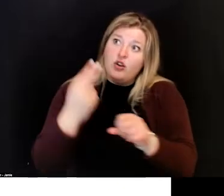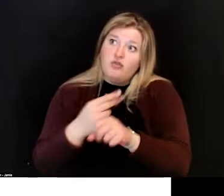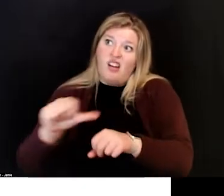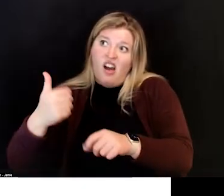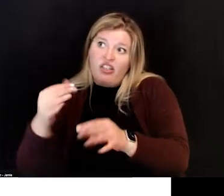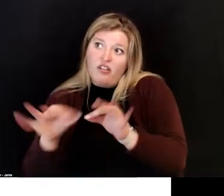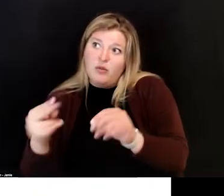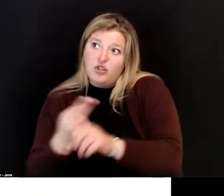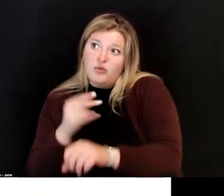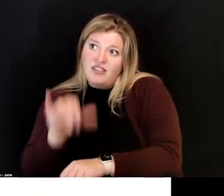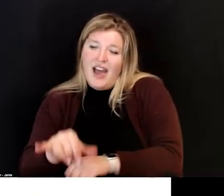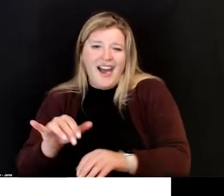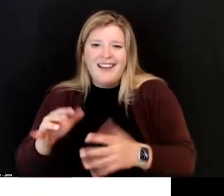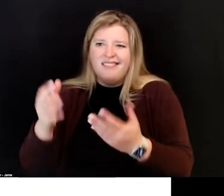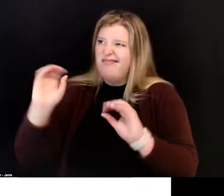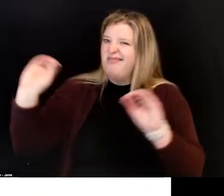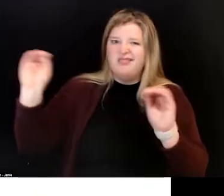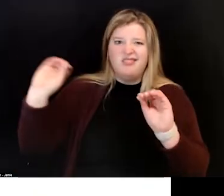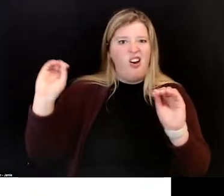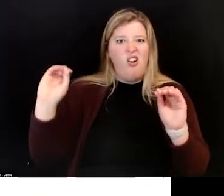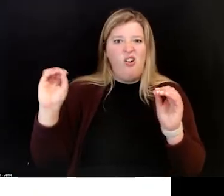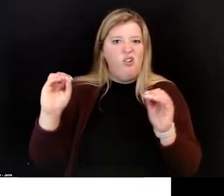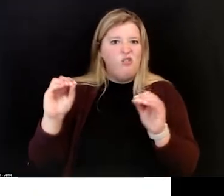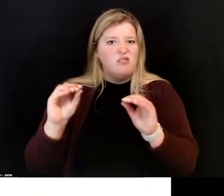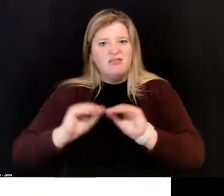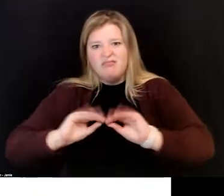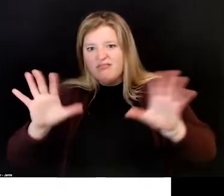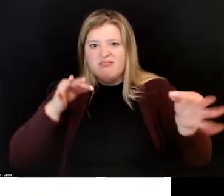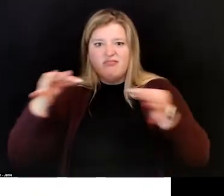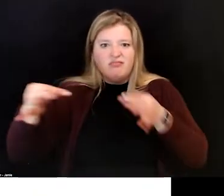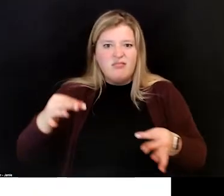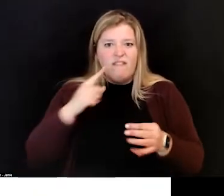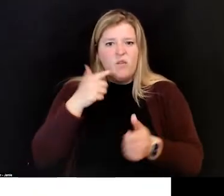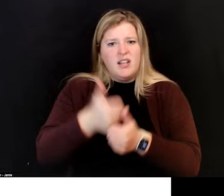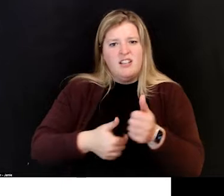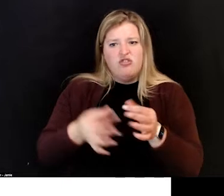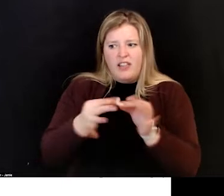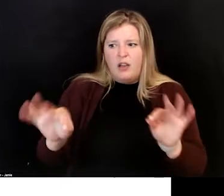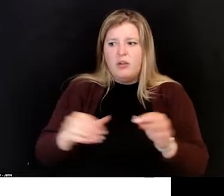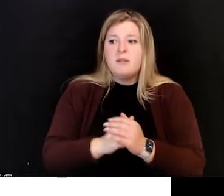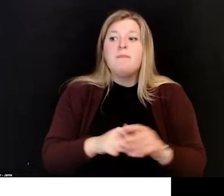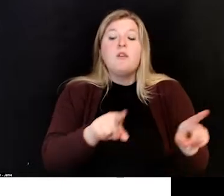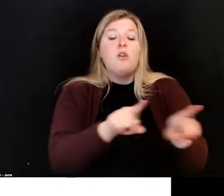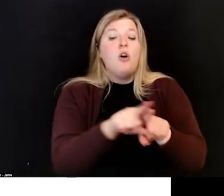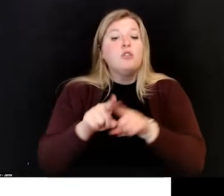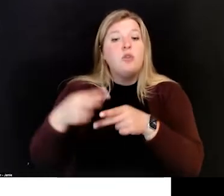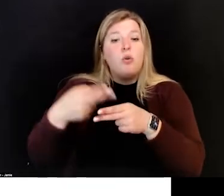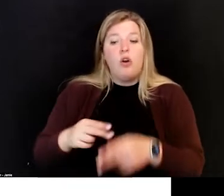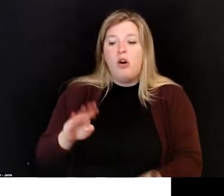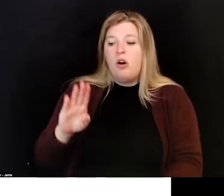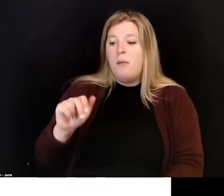We also have this concept of backward compatibility, which is incredibly important from a regulatory standpoint